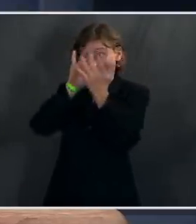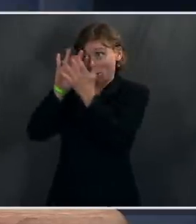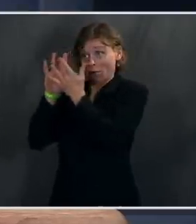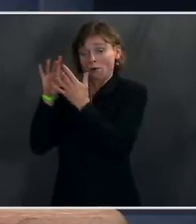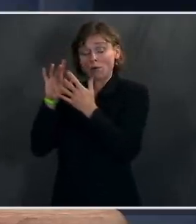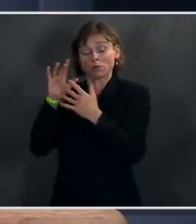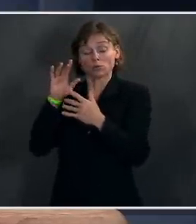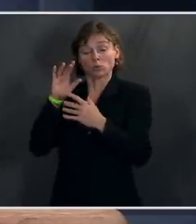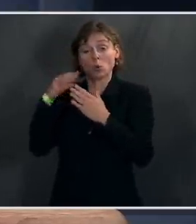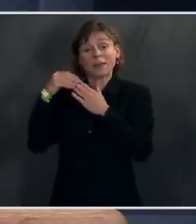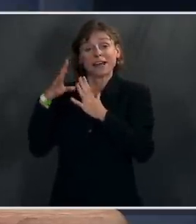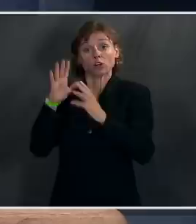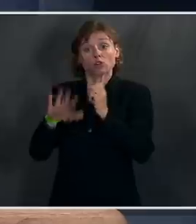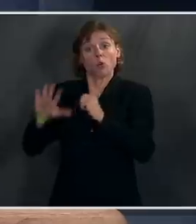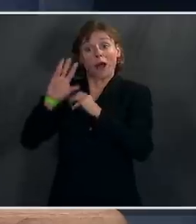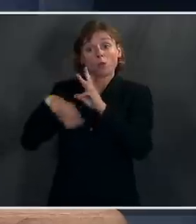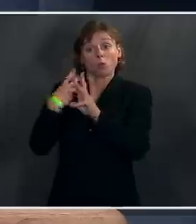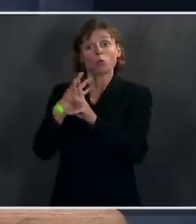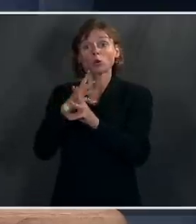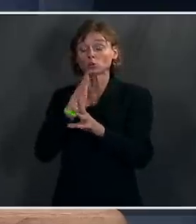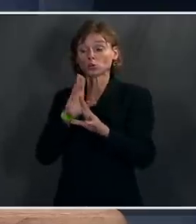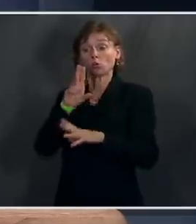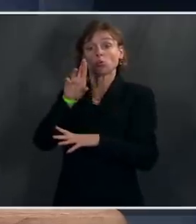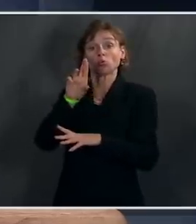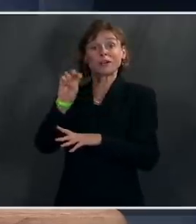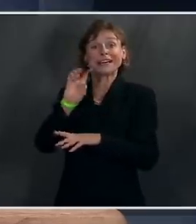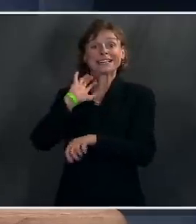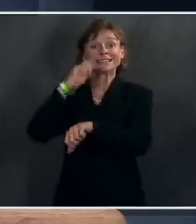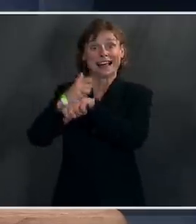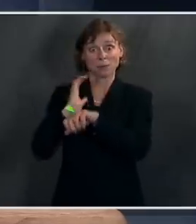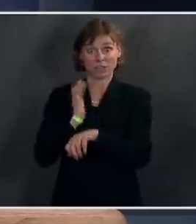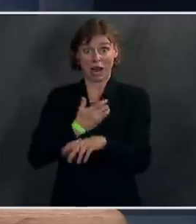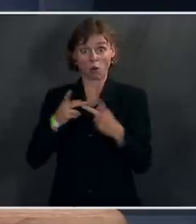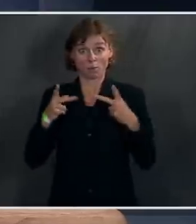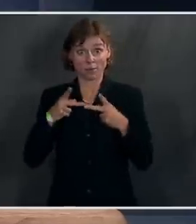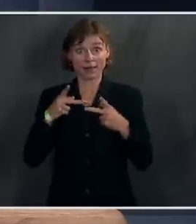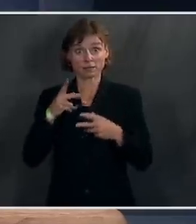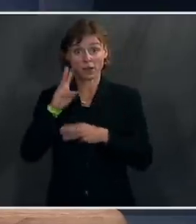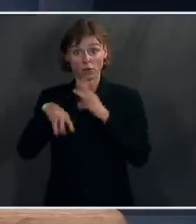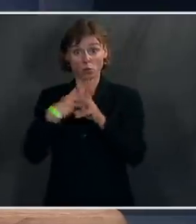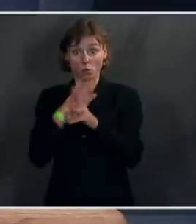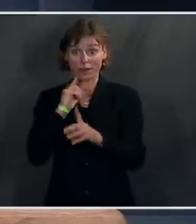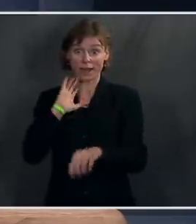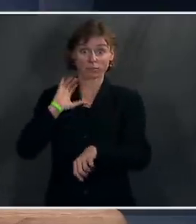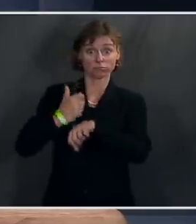and work on some diplomacy. Katie. The Press: Hey, I just have a question on immigration,